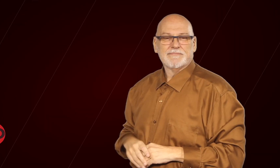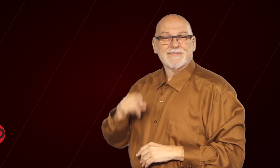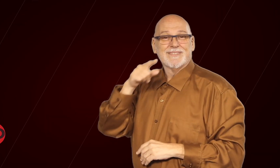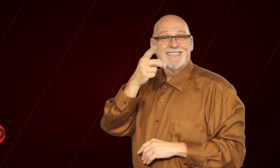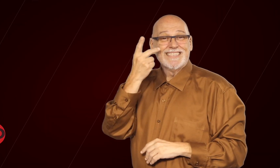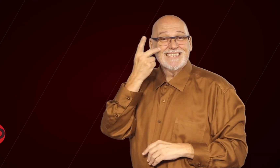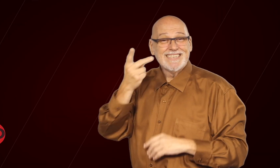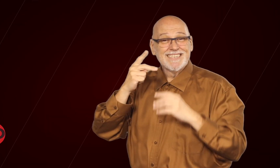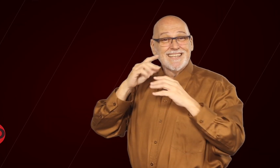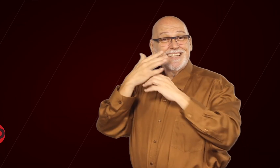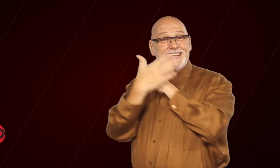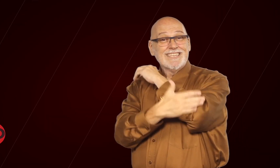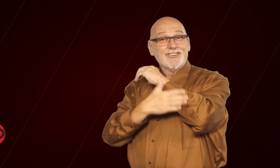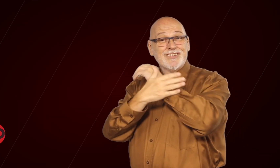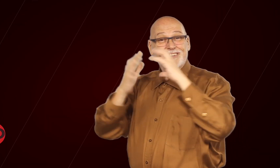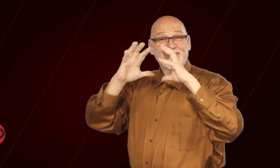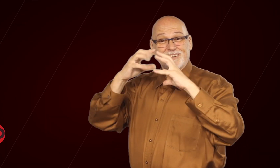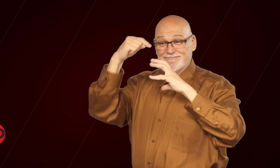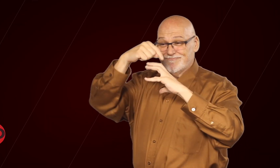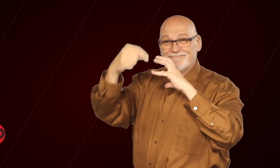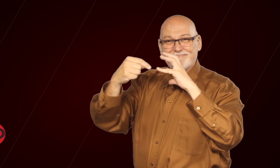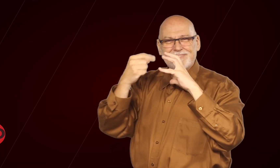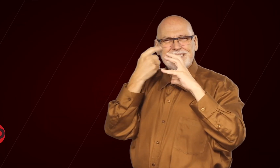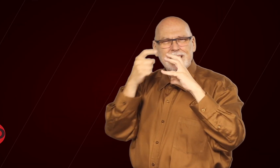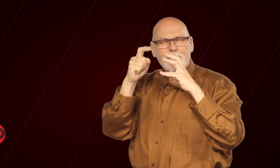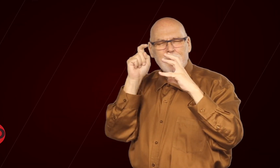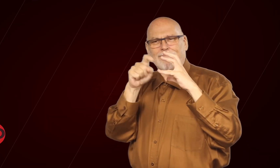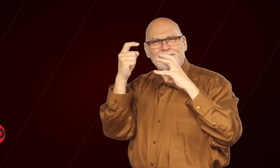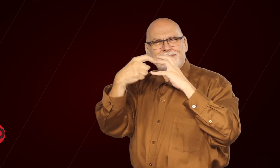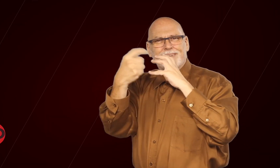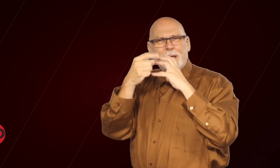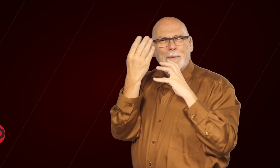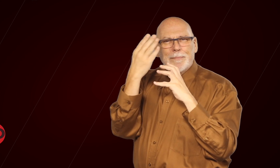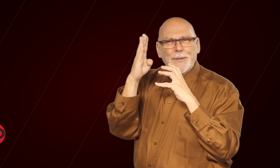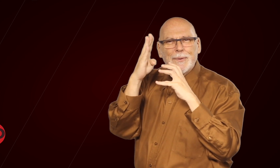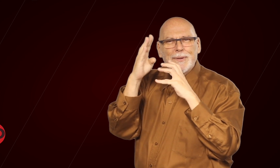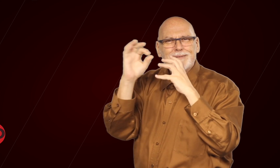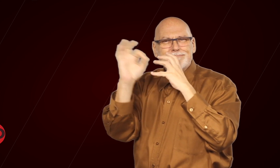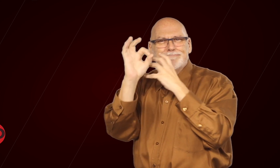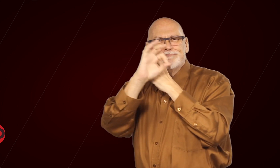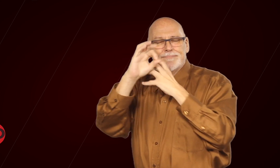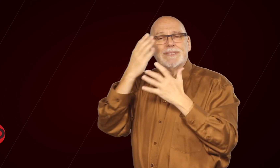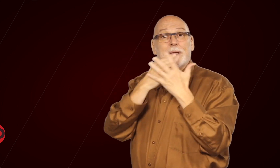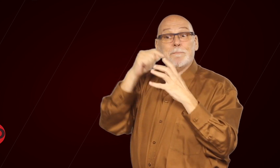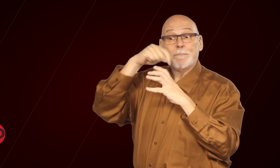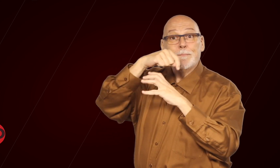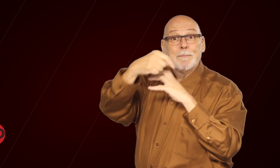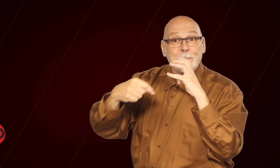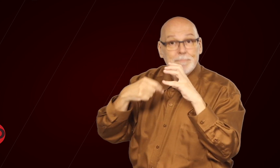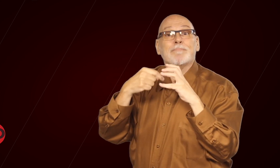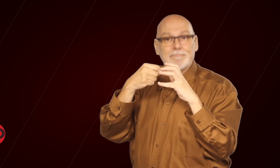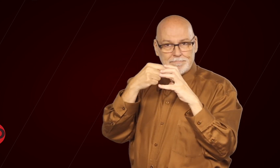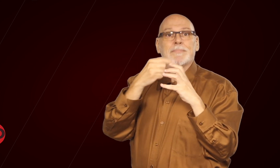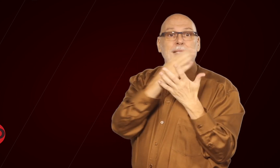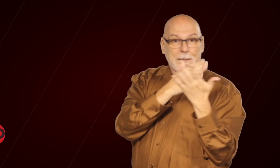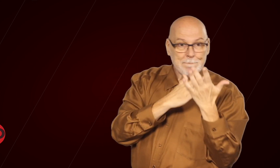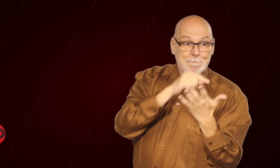[ANSELMO]: You see these countries marked in blue have some or